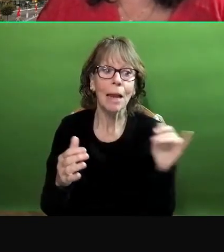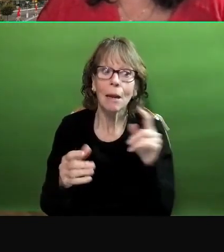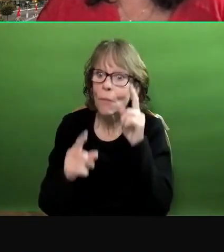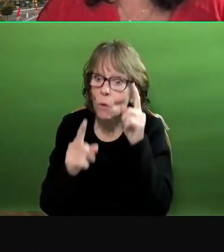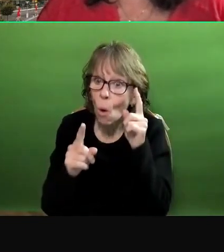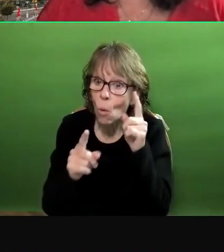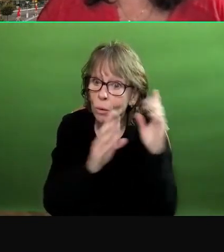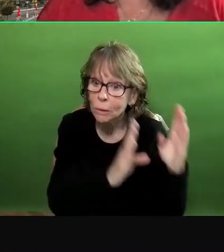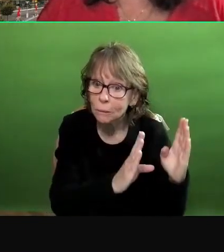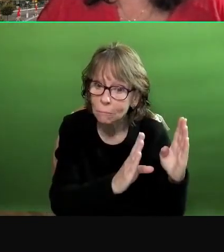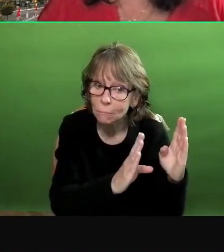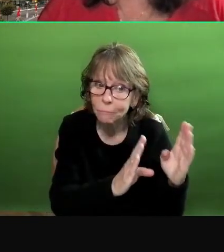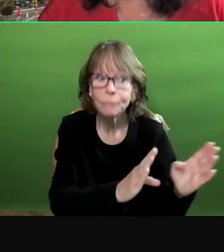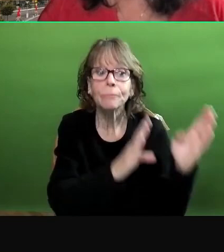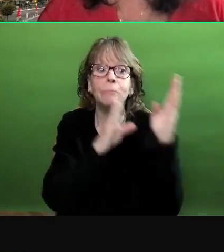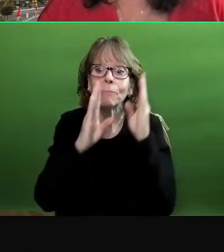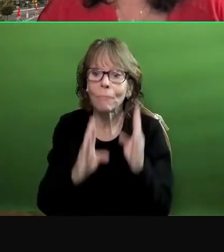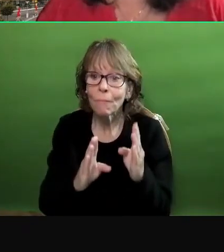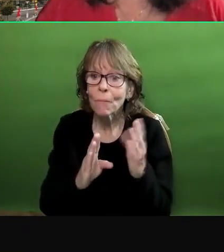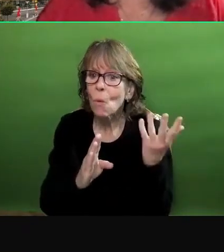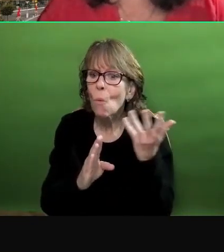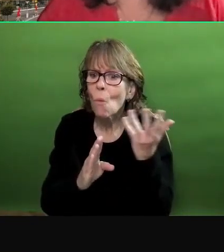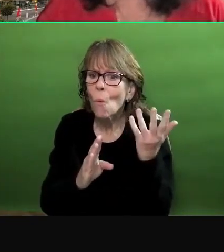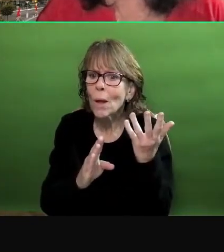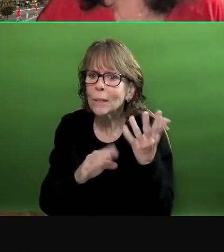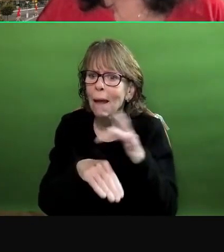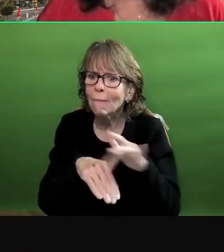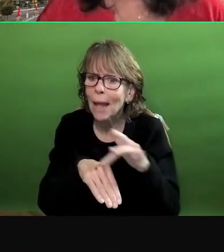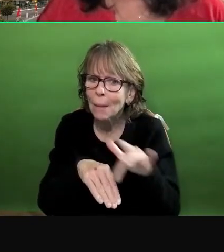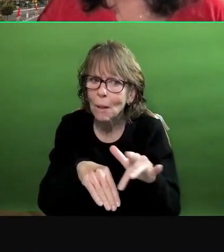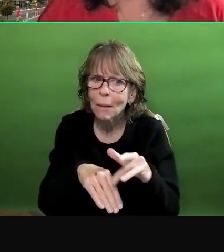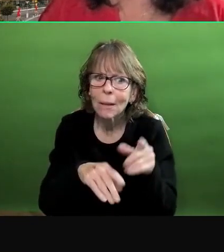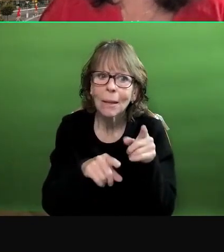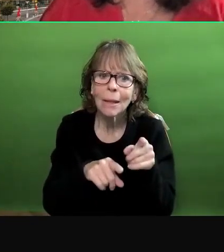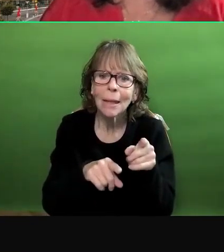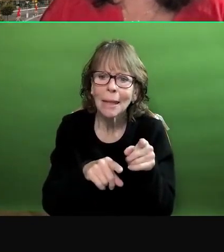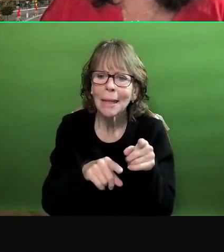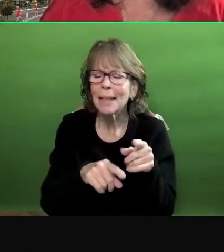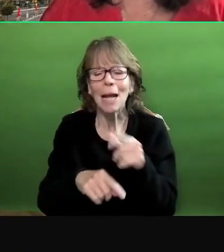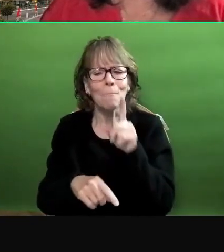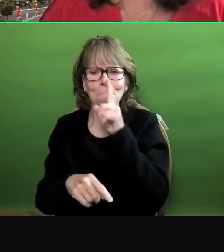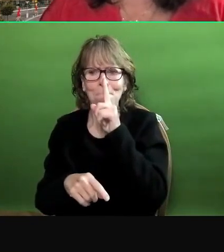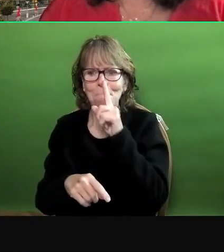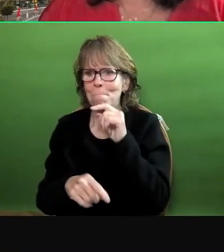some common some available tools and certainly these are not endorsements of these particular